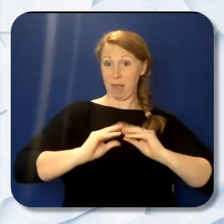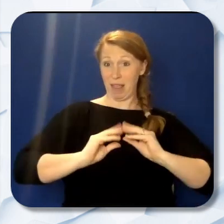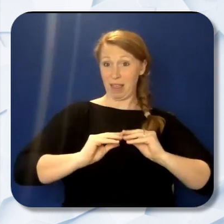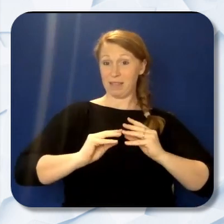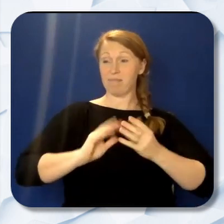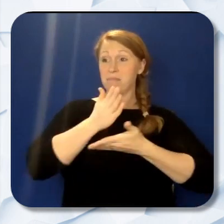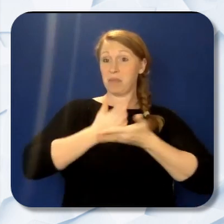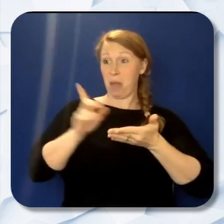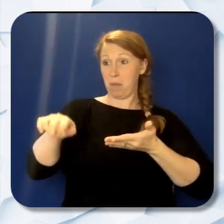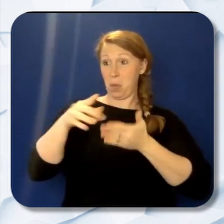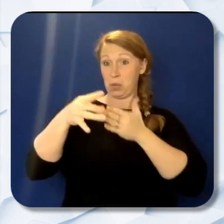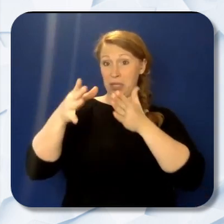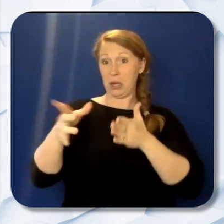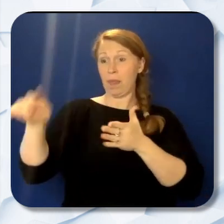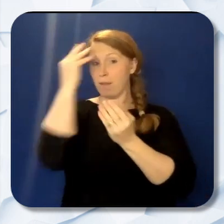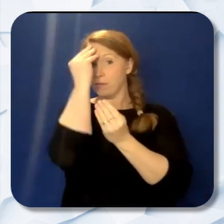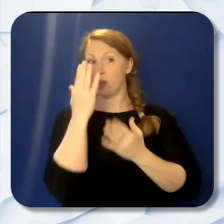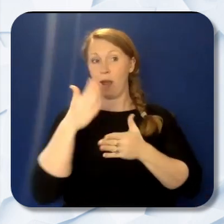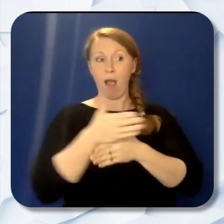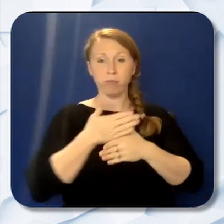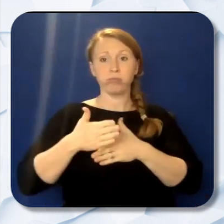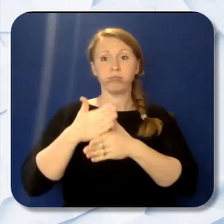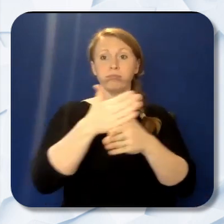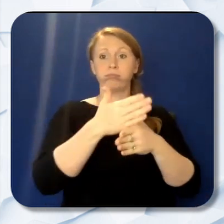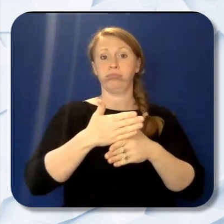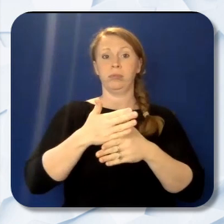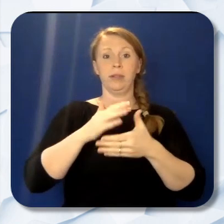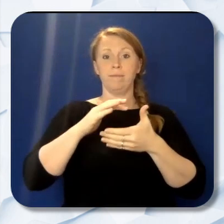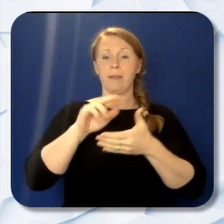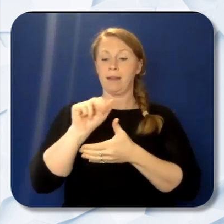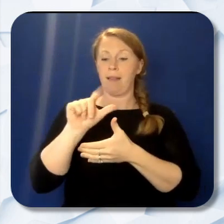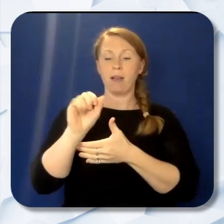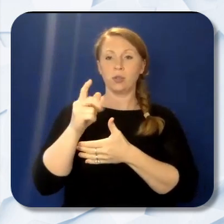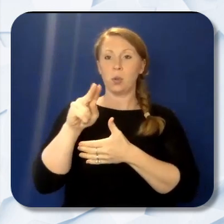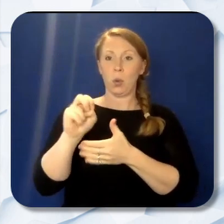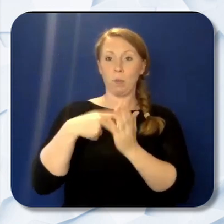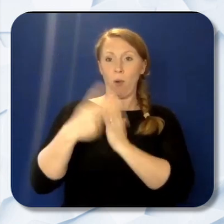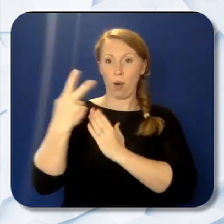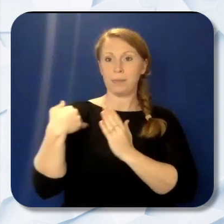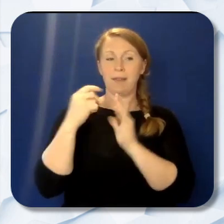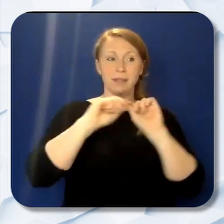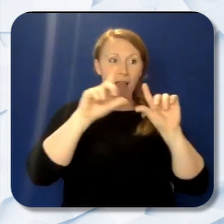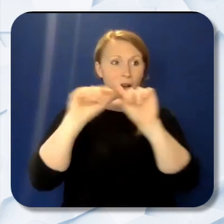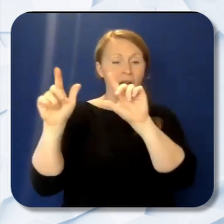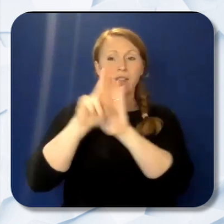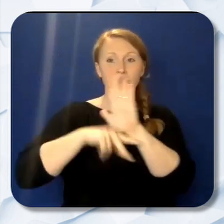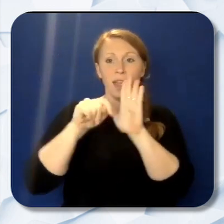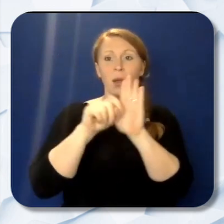their experiences, increasing awareness and standing up naloxone programs. And we have slides and videos available for download um at the link on the screen.